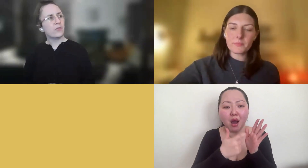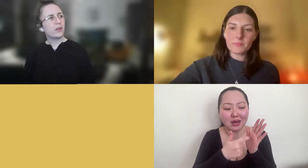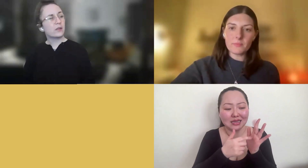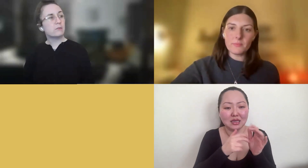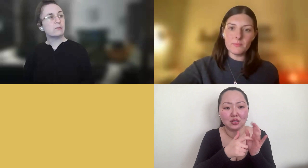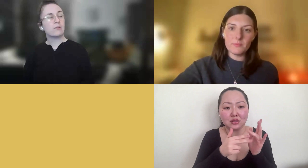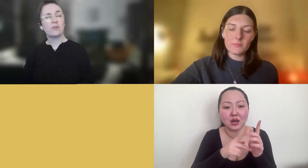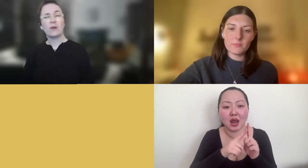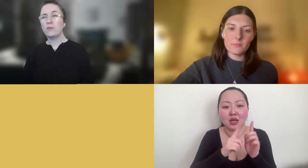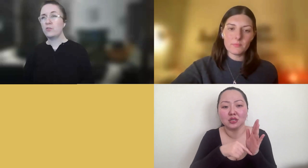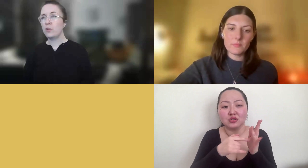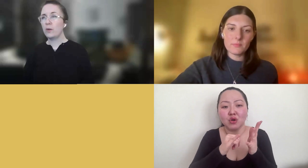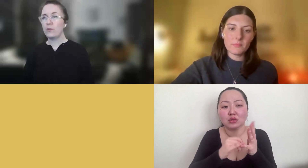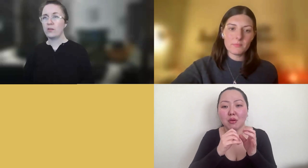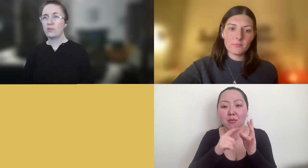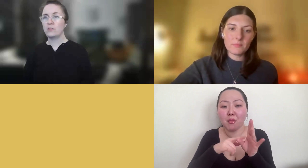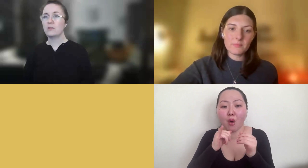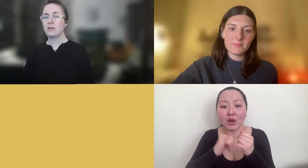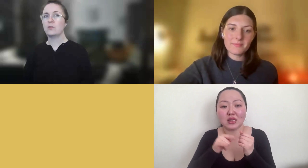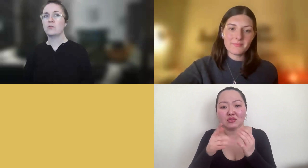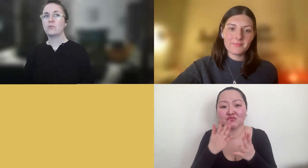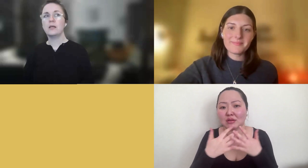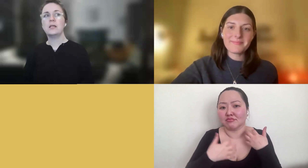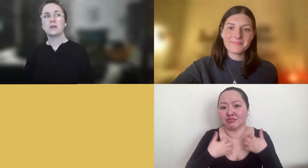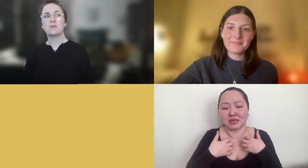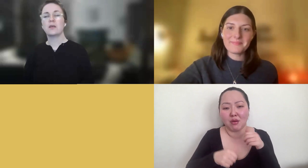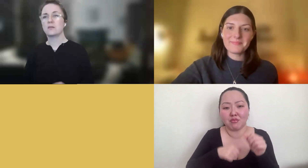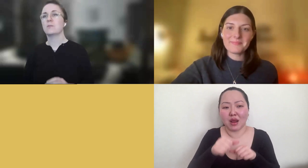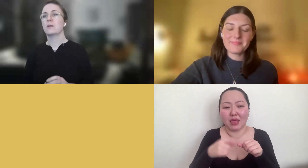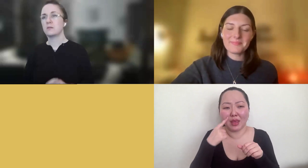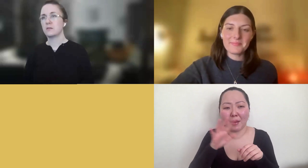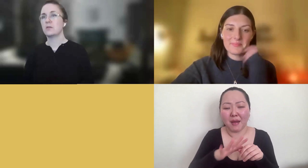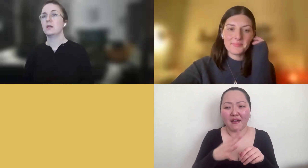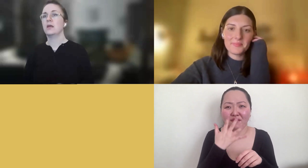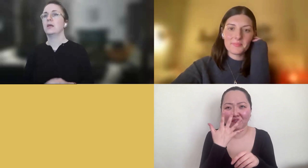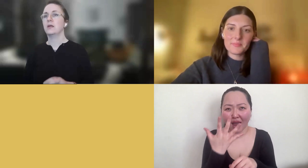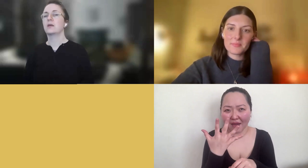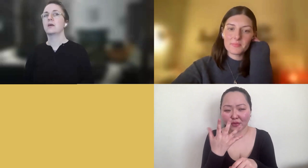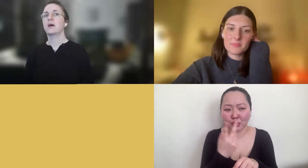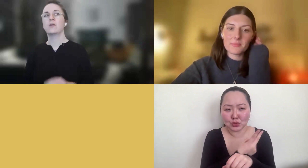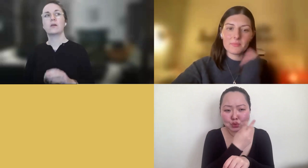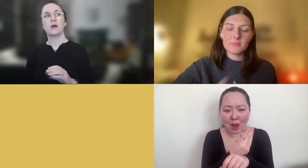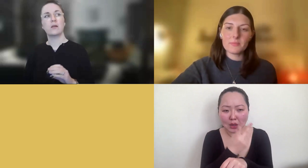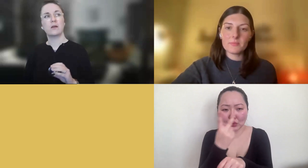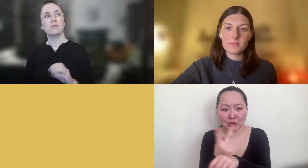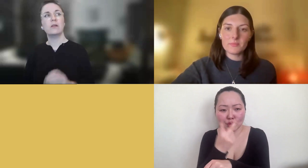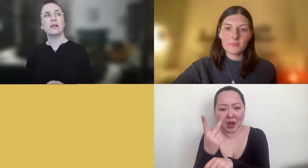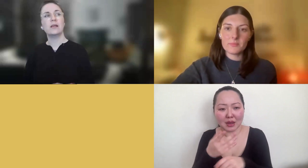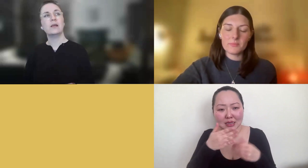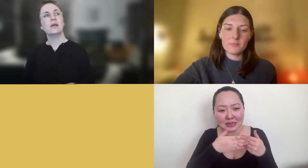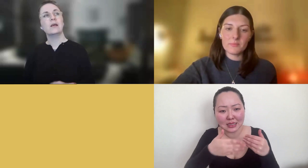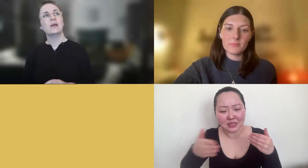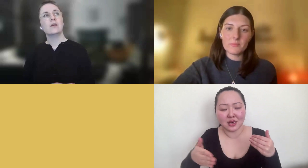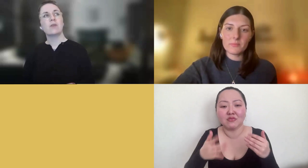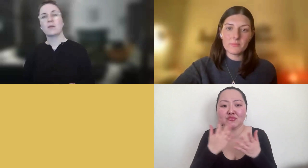think it was like five two-hour sessions, it was really testing the patience of the V&A. I really